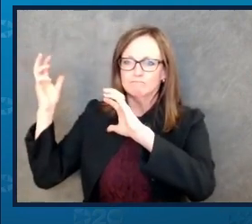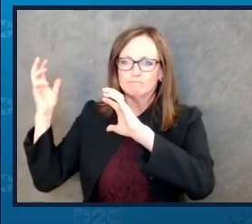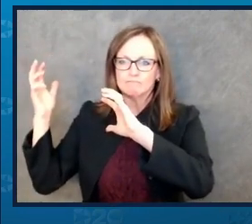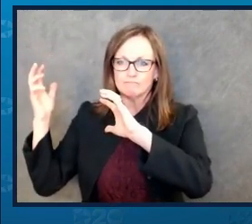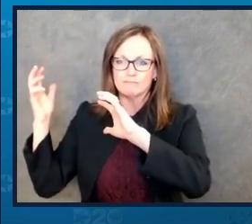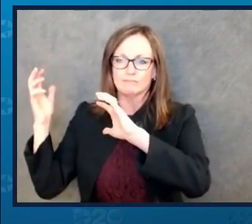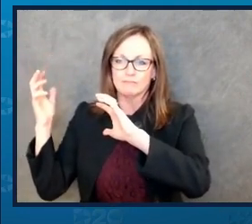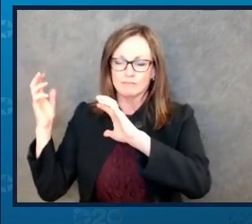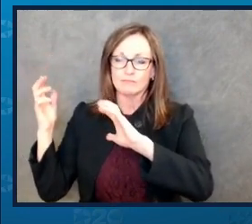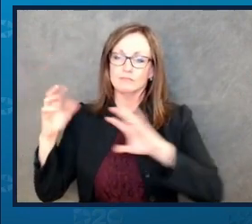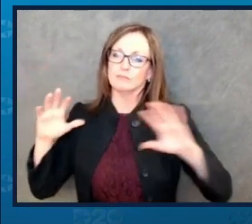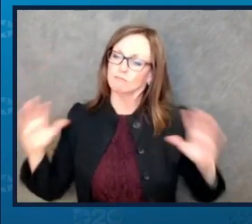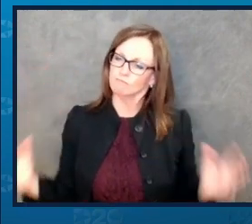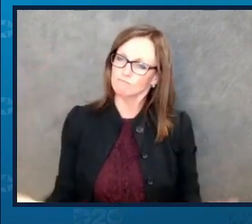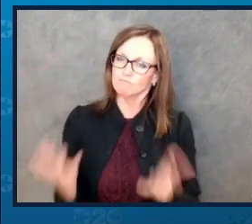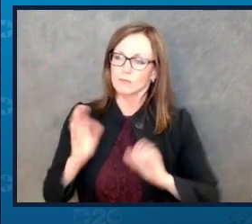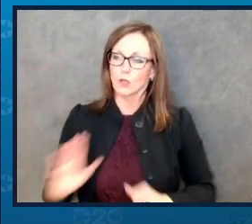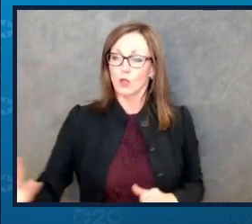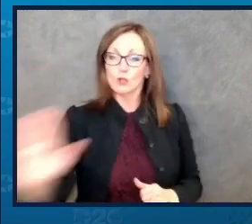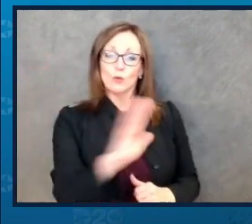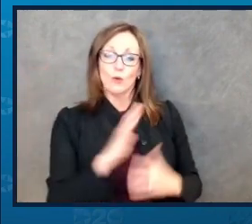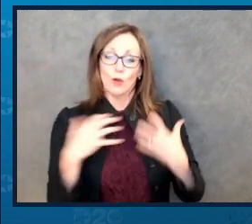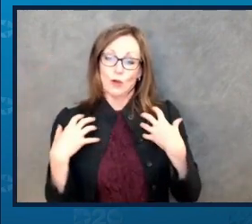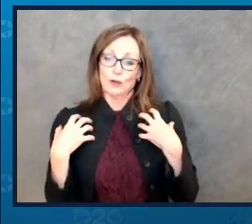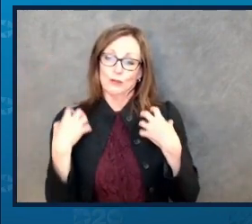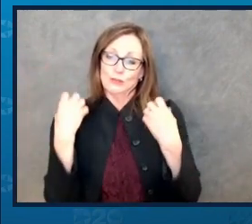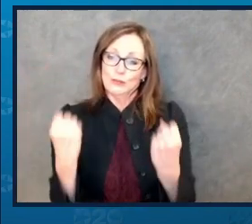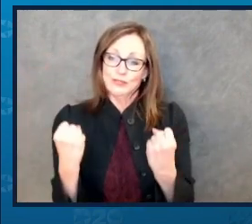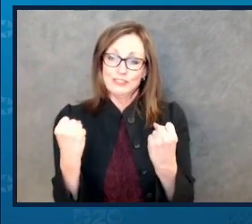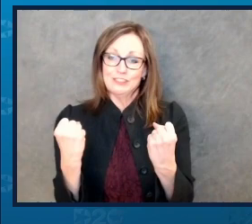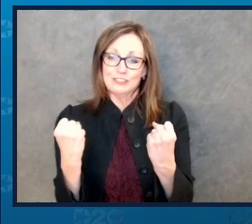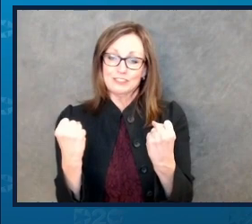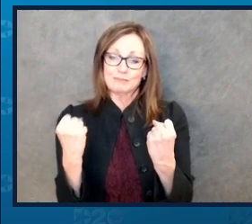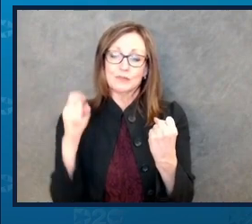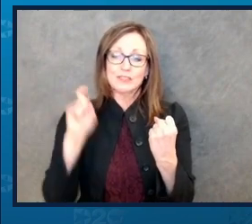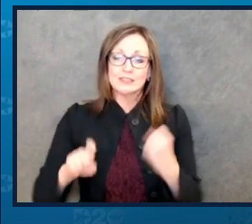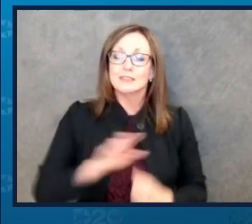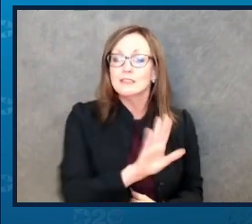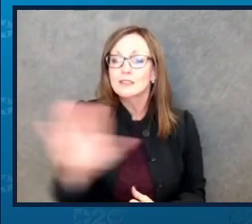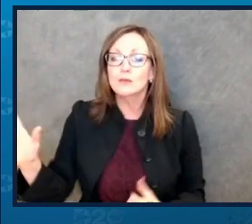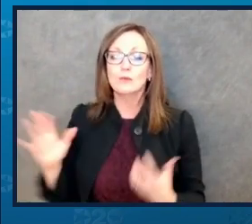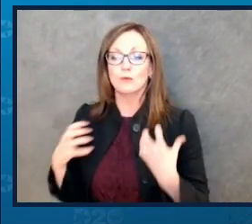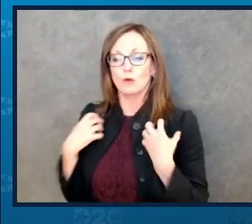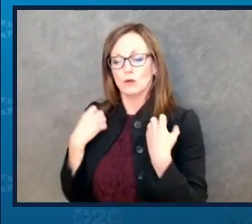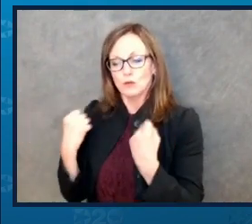I HAVE KNOWN THE DARKEST OF